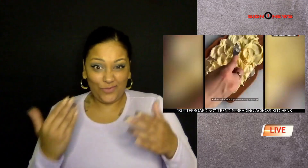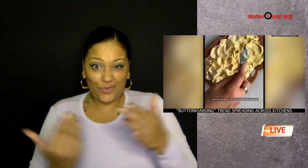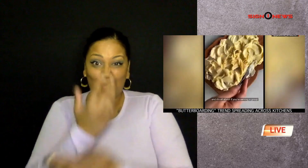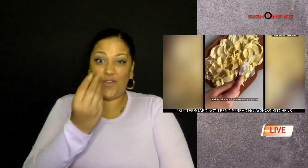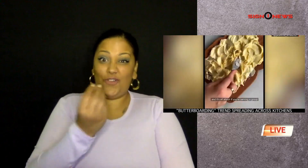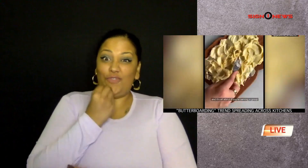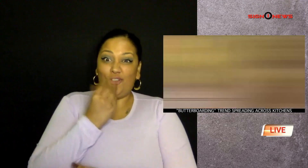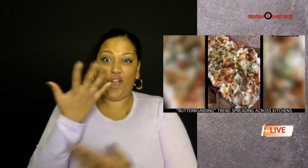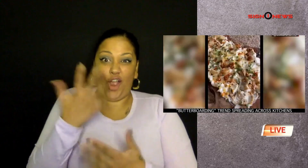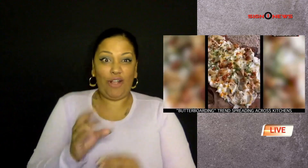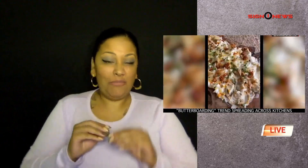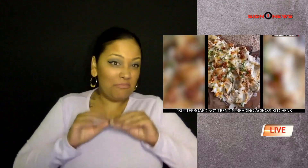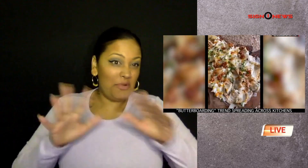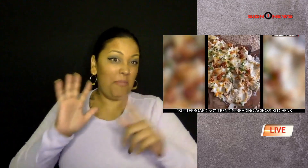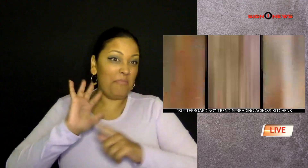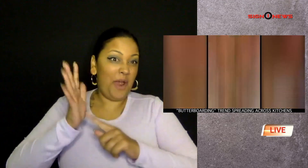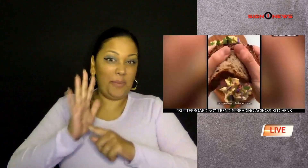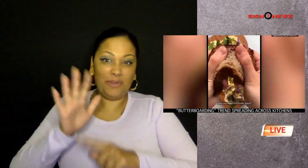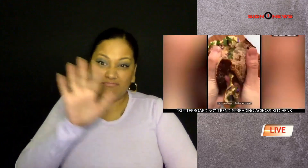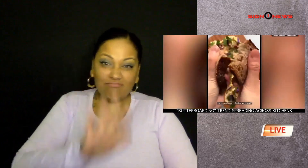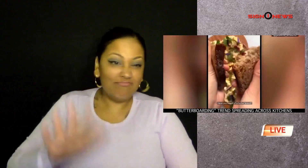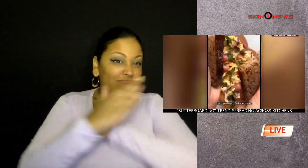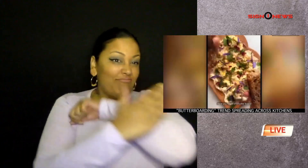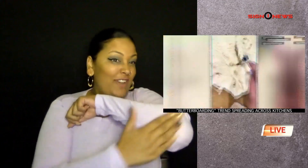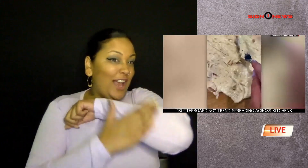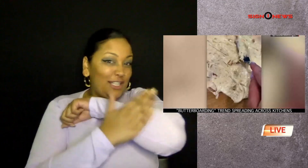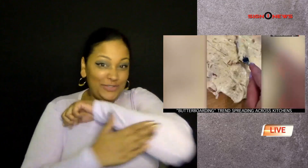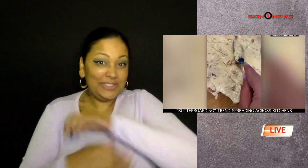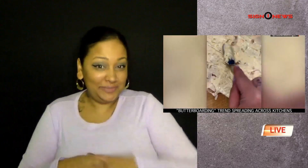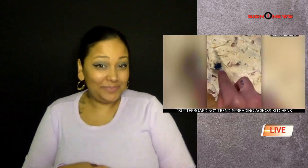It's a new food Trend that is spreading all over the country.